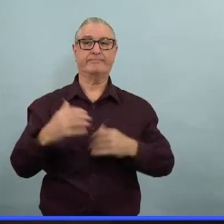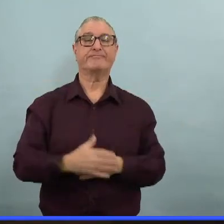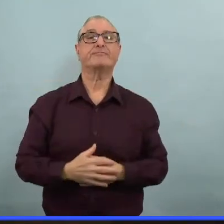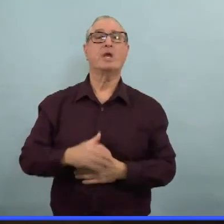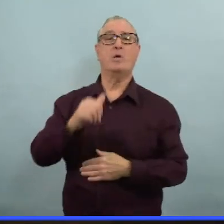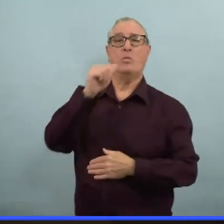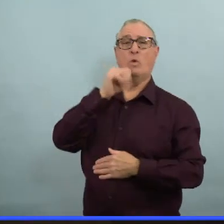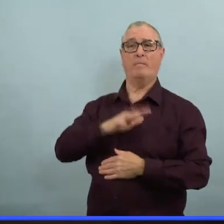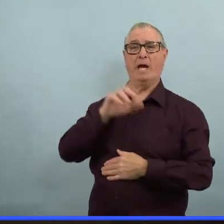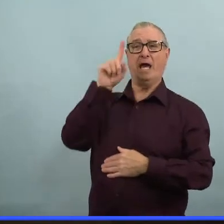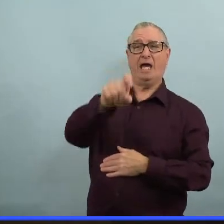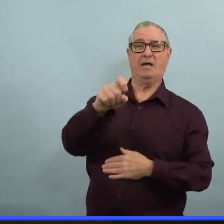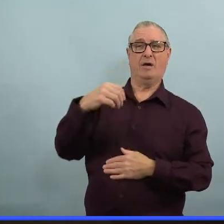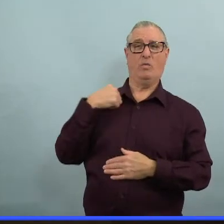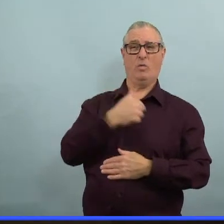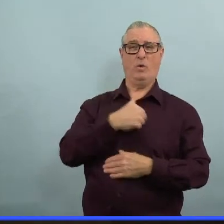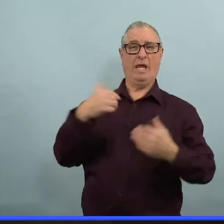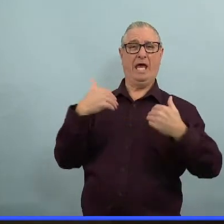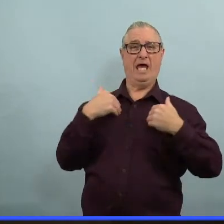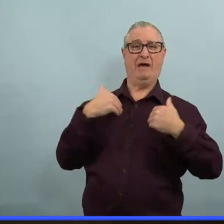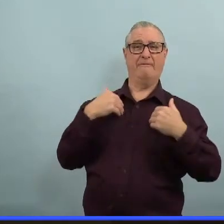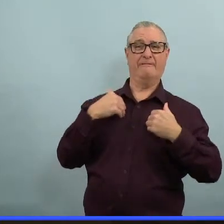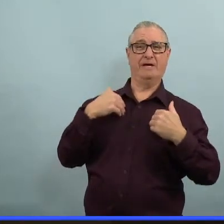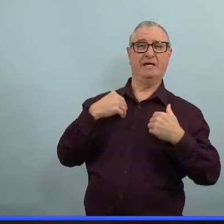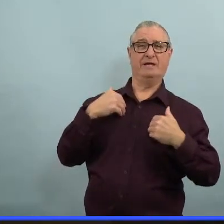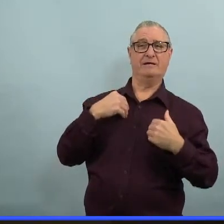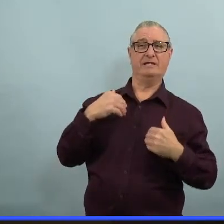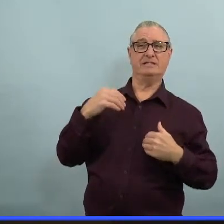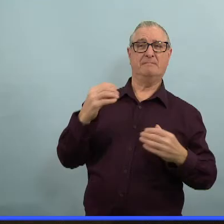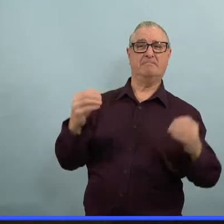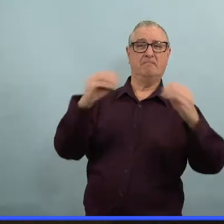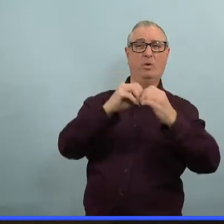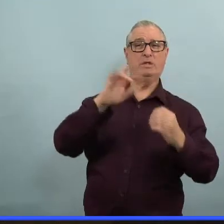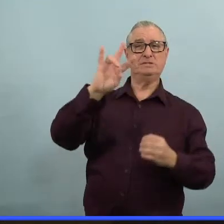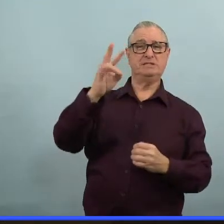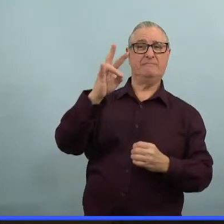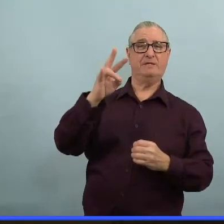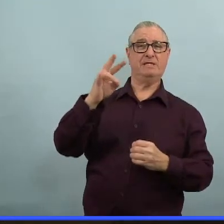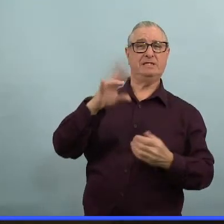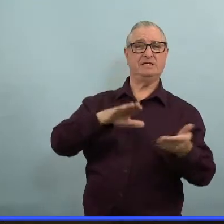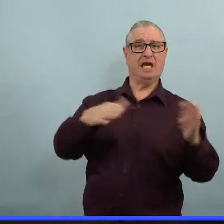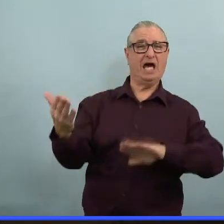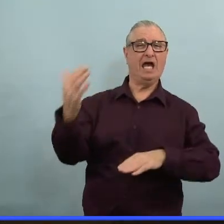do you reconcile that with what you just announced so um what i will say is that obviously we've been